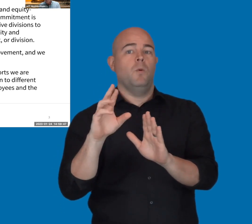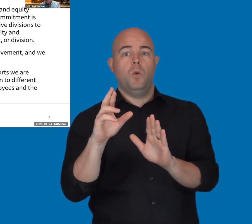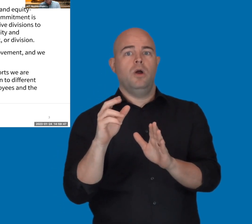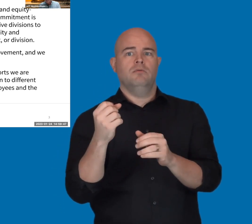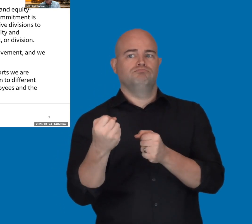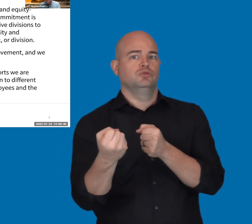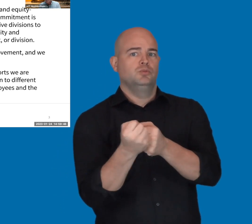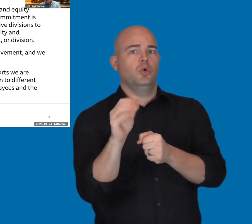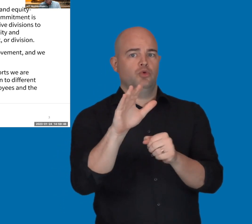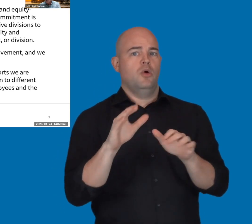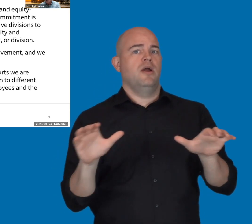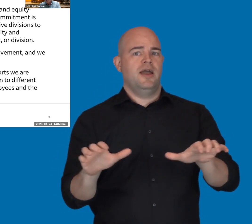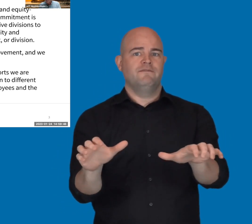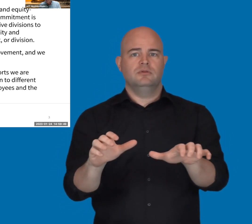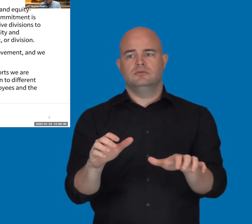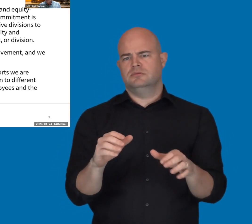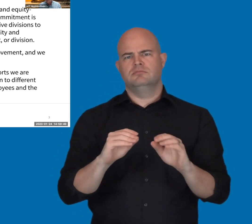or at the end immediately before launch.